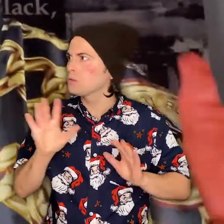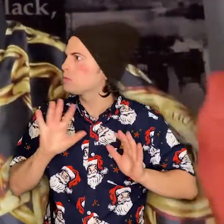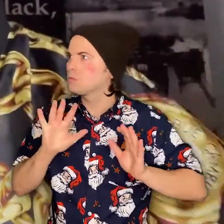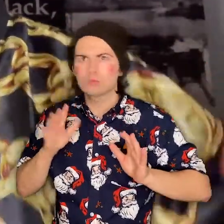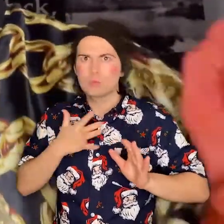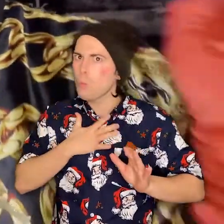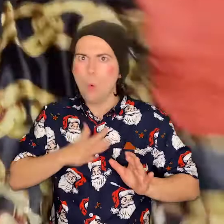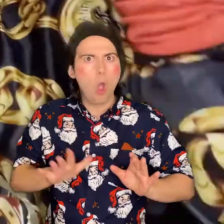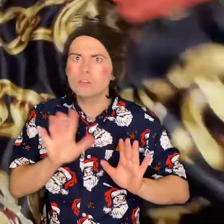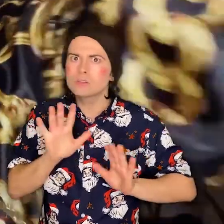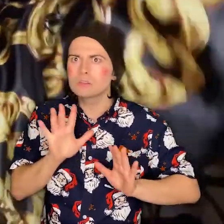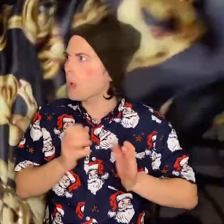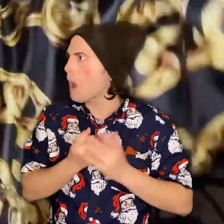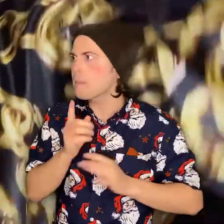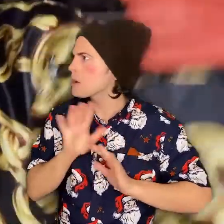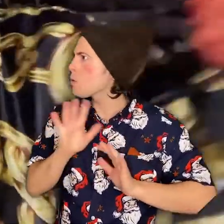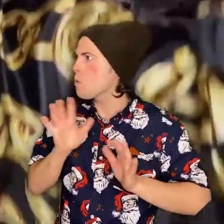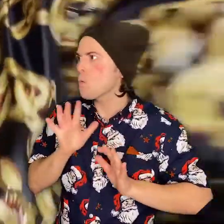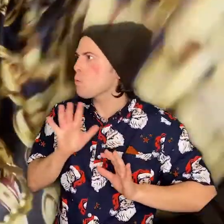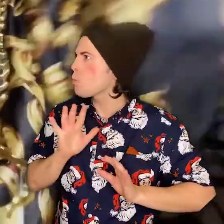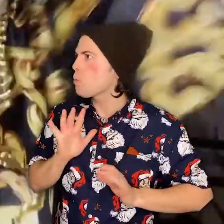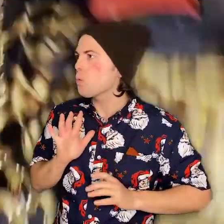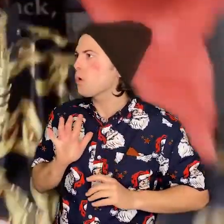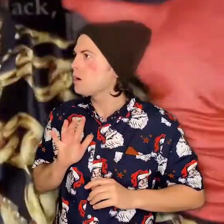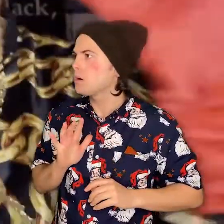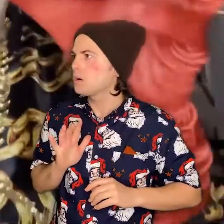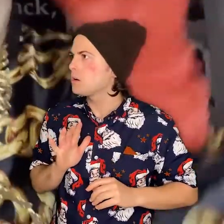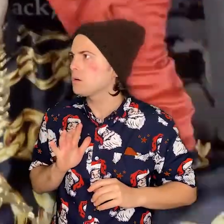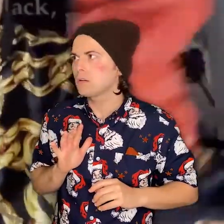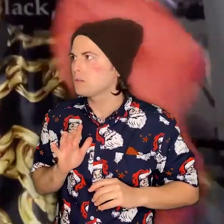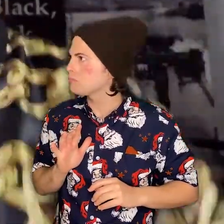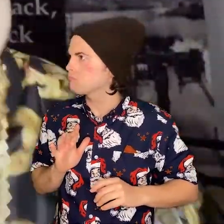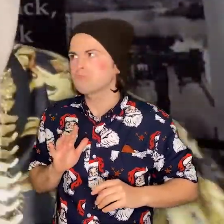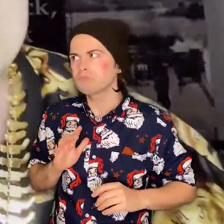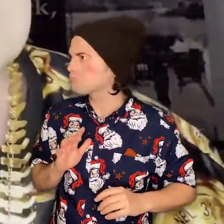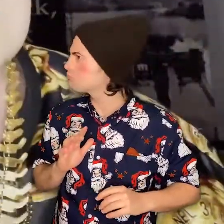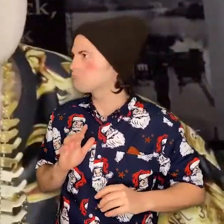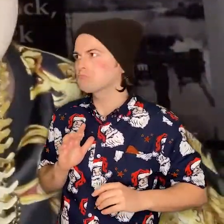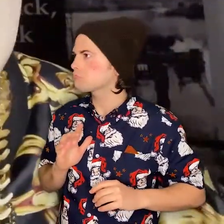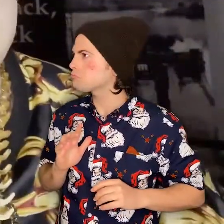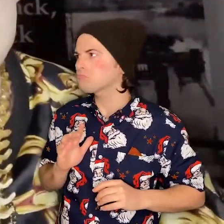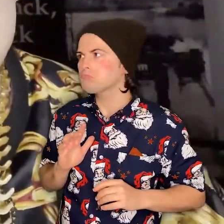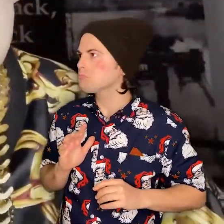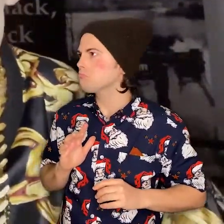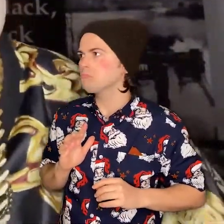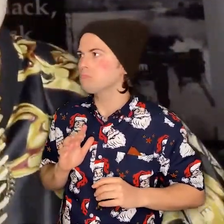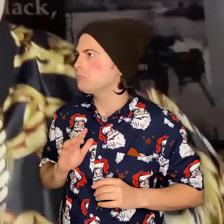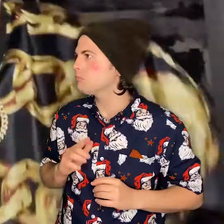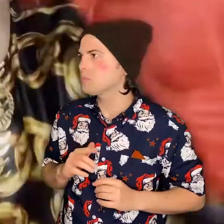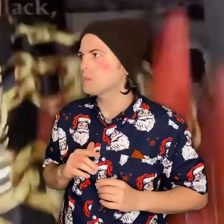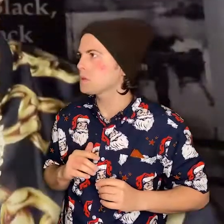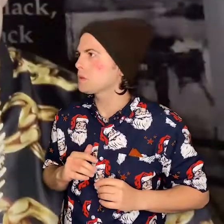Oh Yes I will!!! Here come on yous, gies a bit more than that